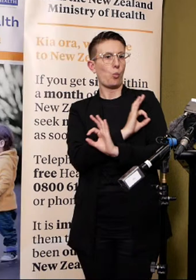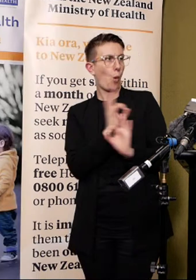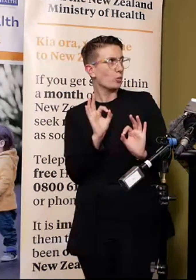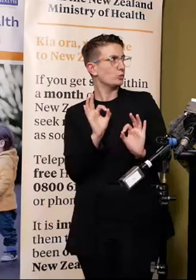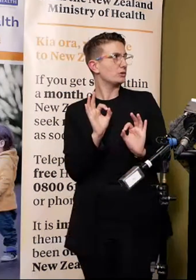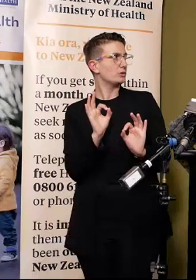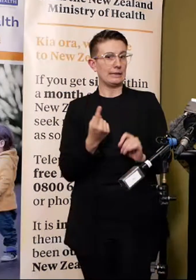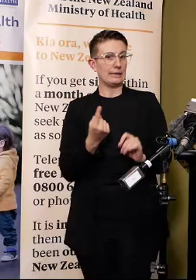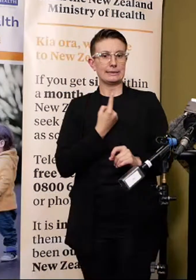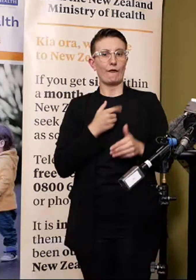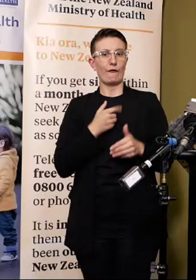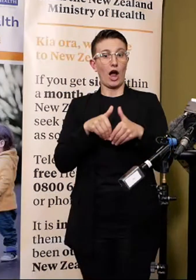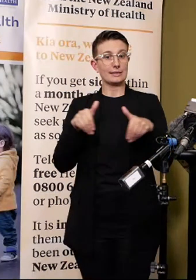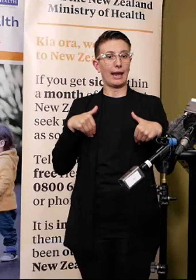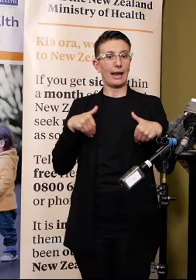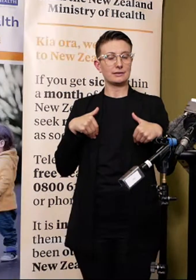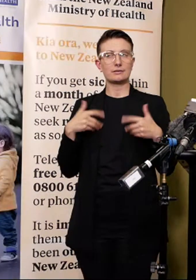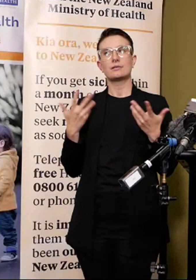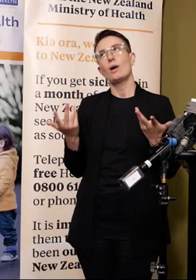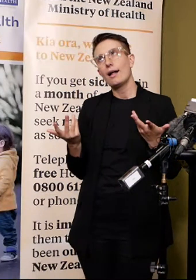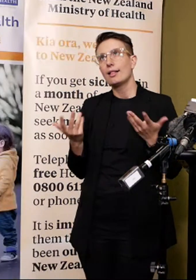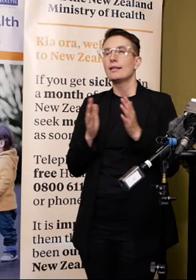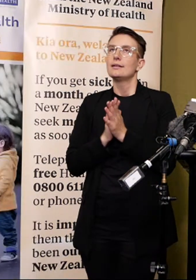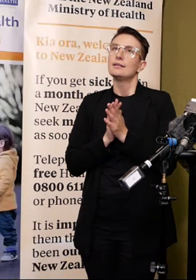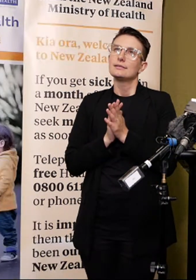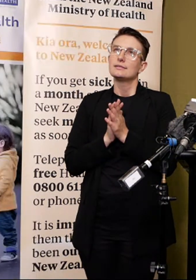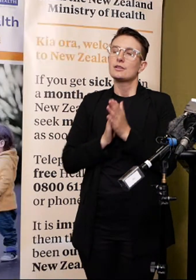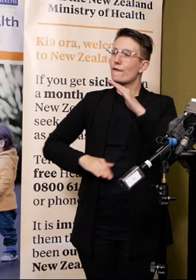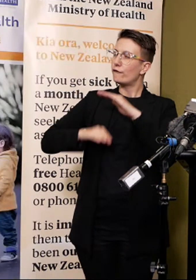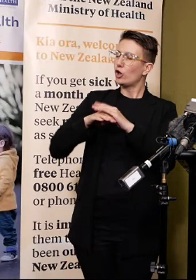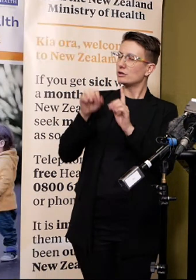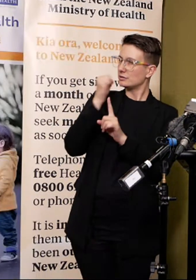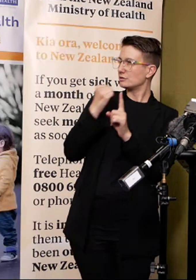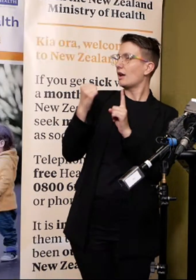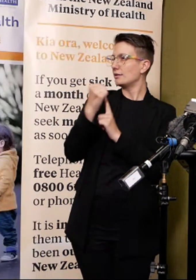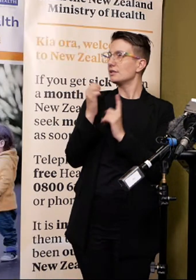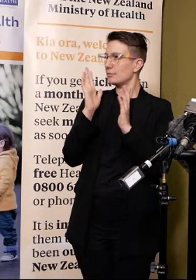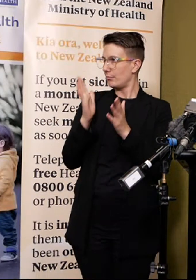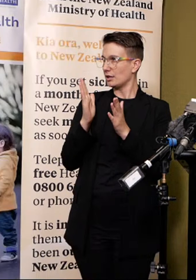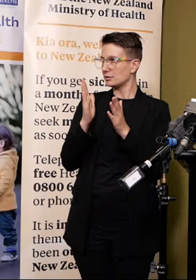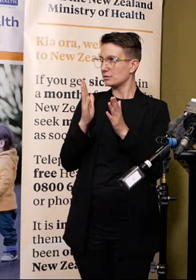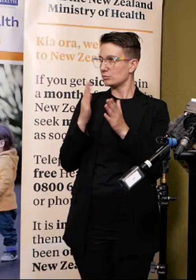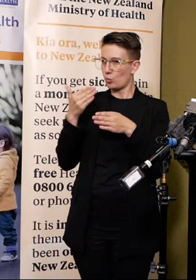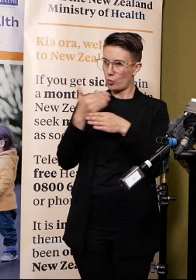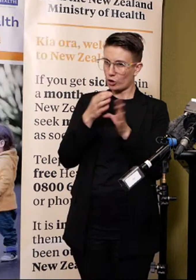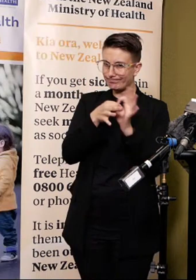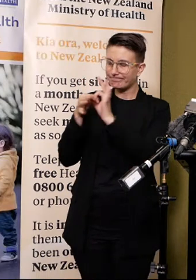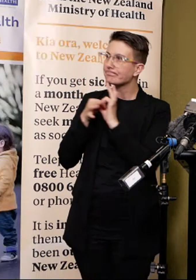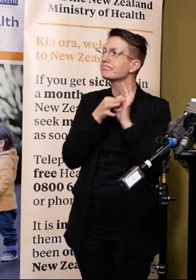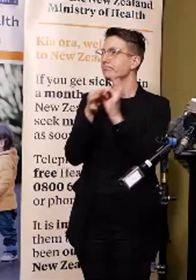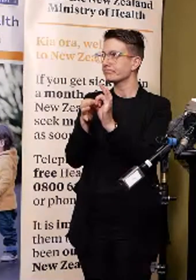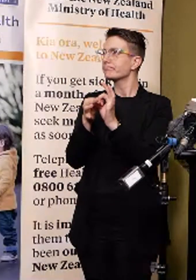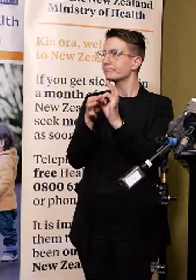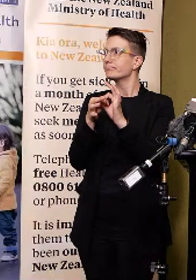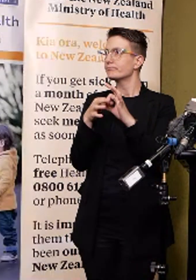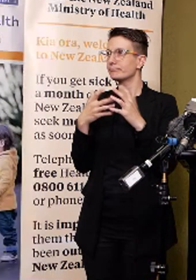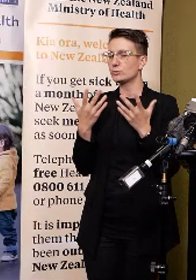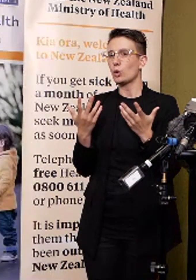Well, this is a whole of society effort. And I think that what we've seen, as I say, is a really significant response from people.